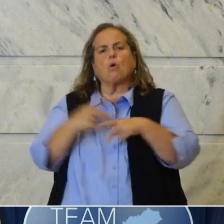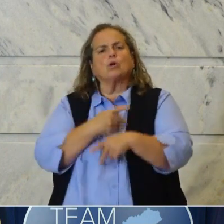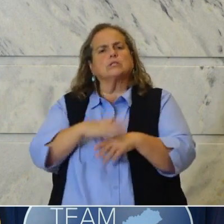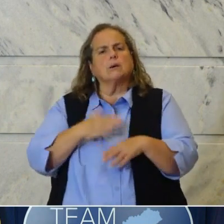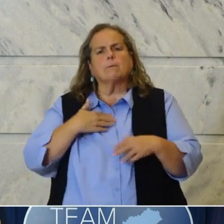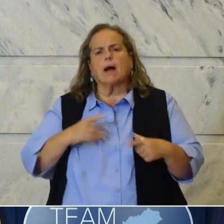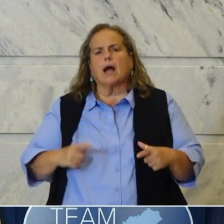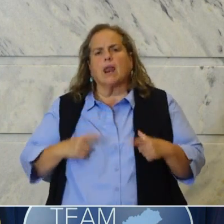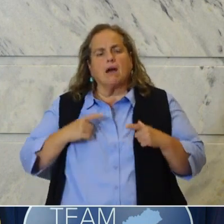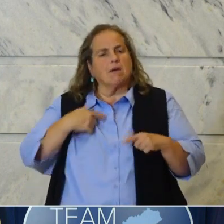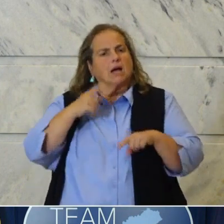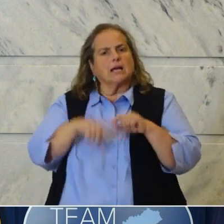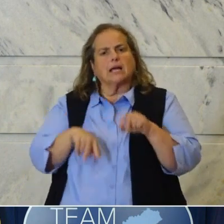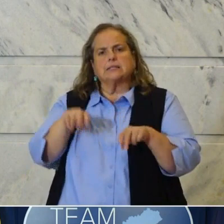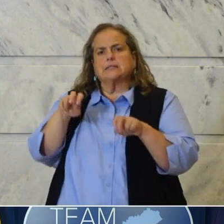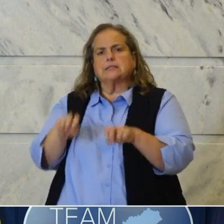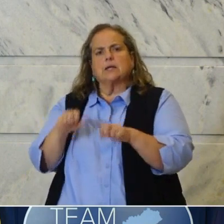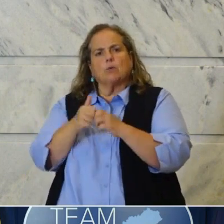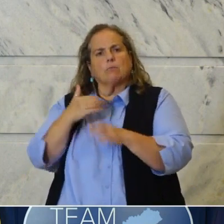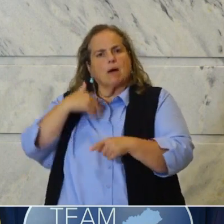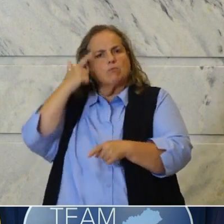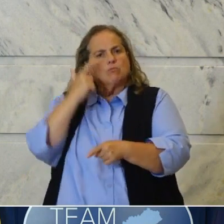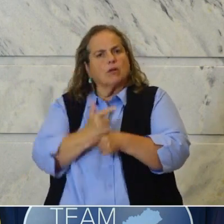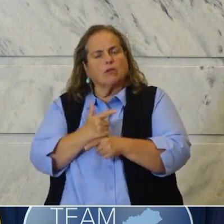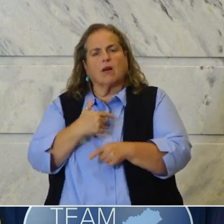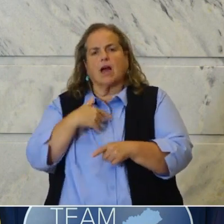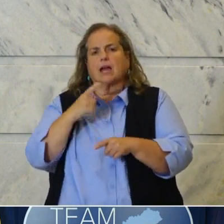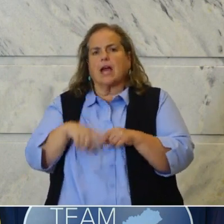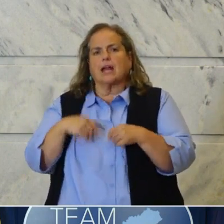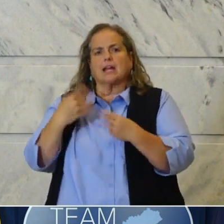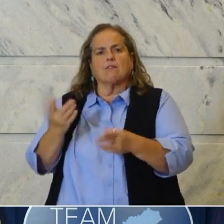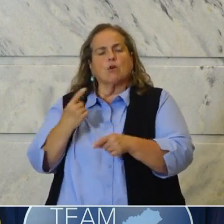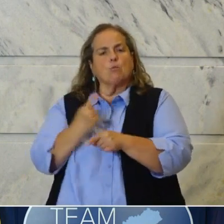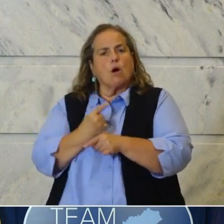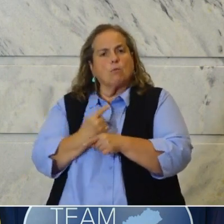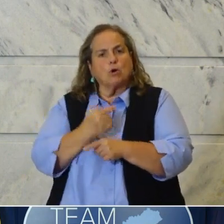aside and not having the ability to say a proper goodbye. Chris shared his